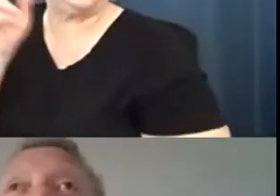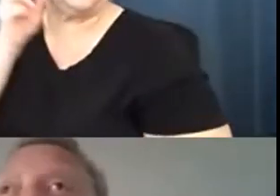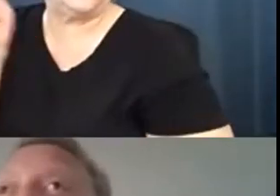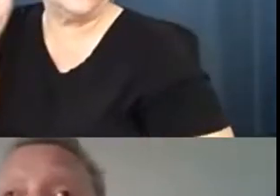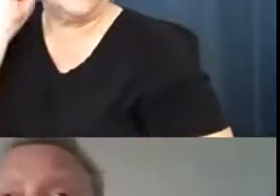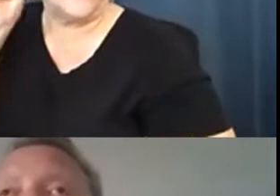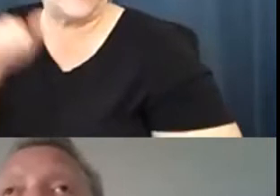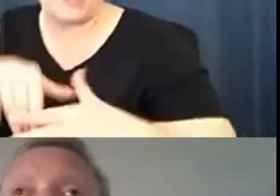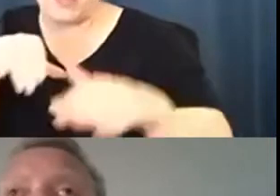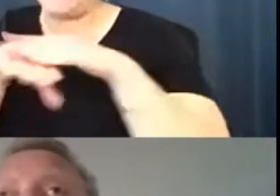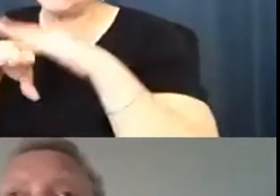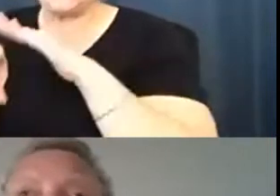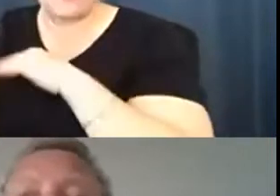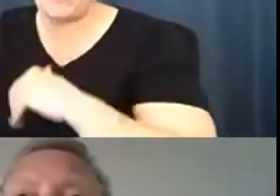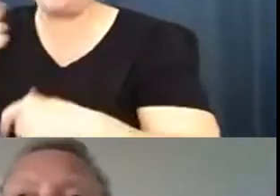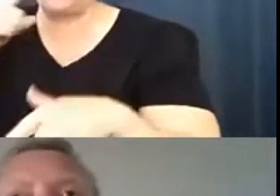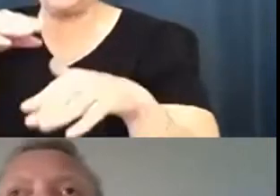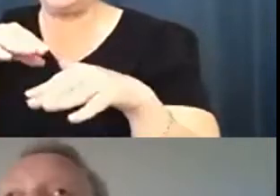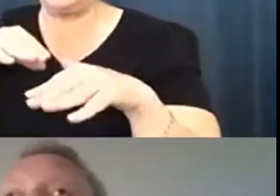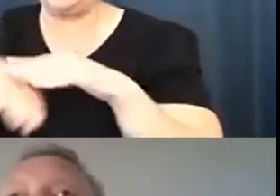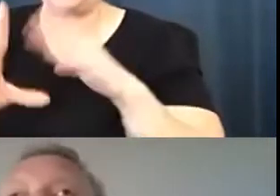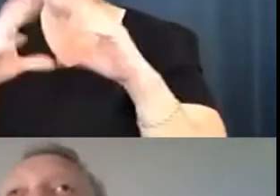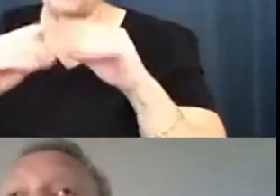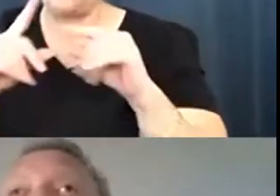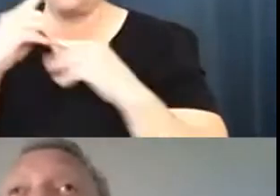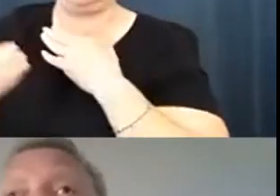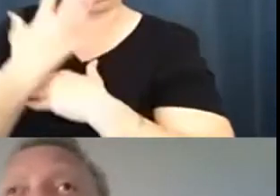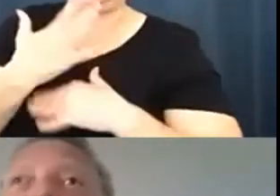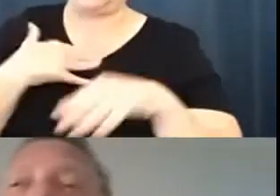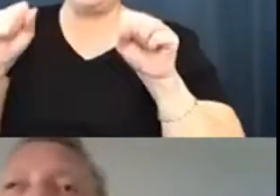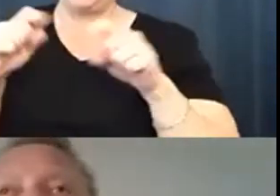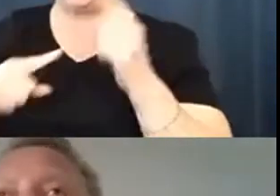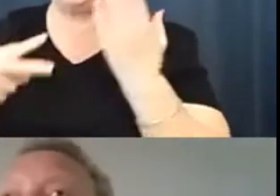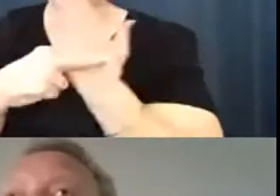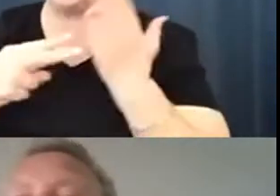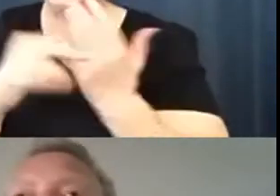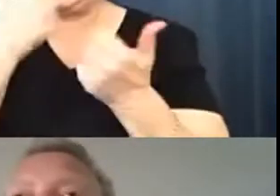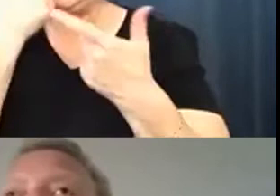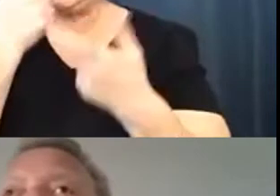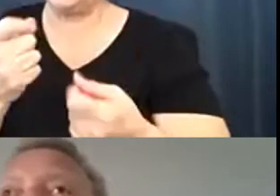everybody that's going in and out of the meeting. But it's affecting my ability to cheat. So it's interesting how sometimes there's a little gray area